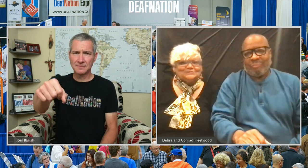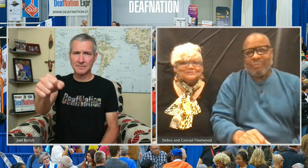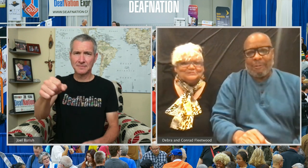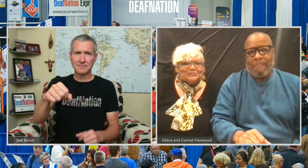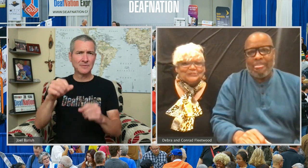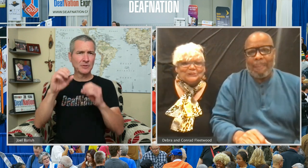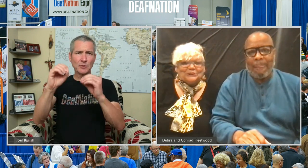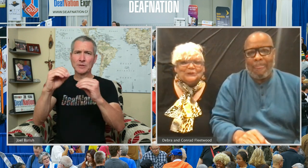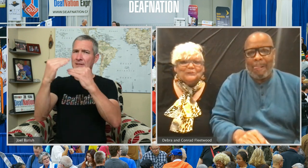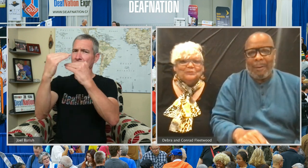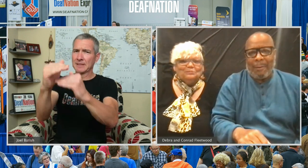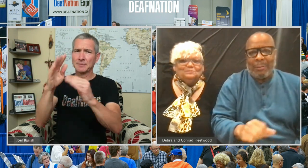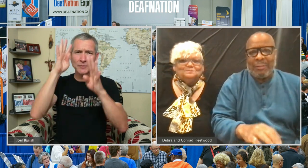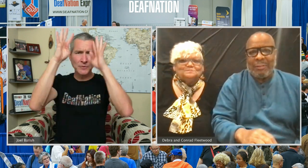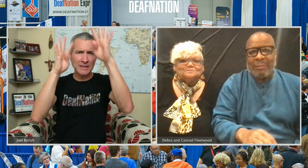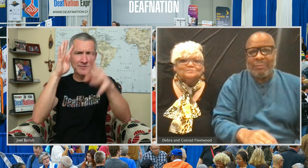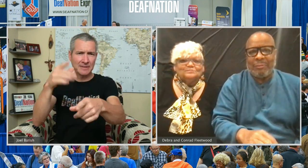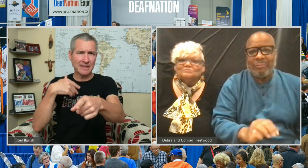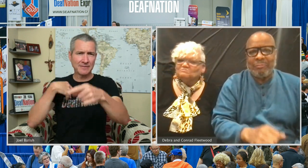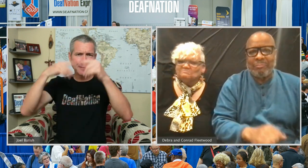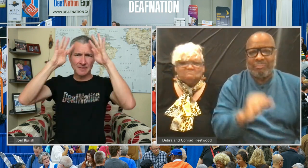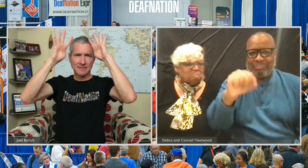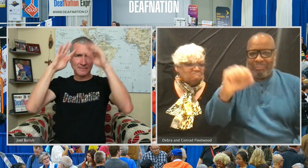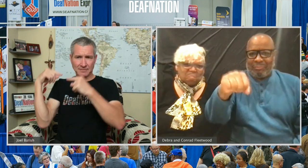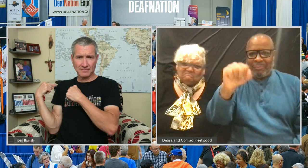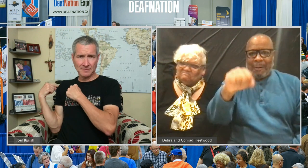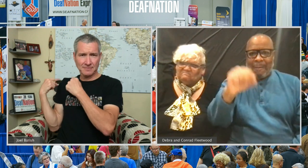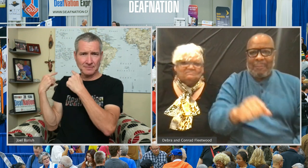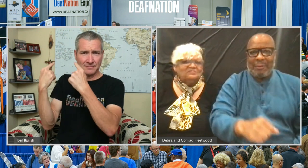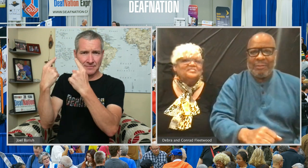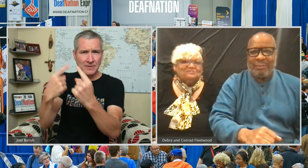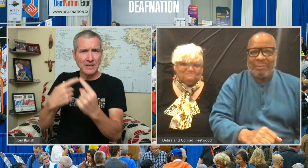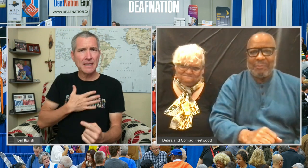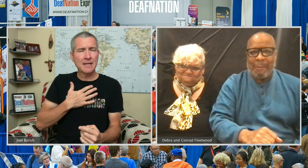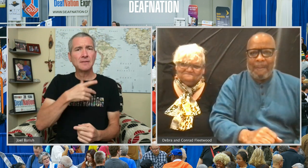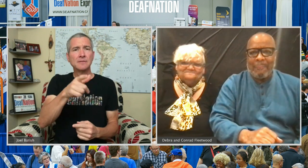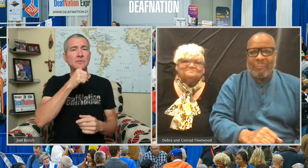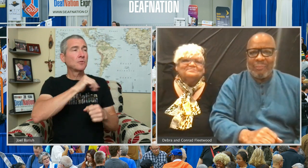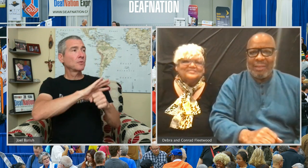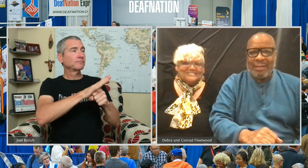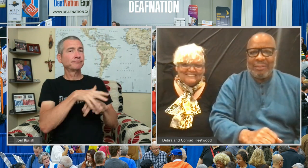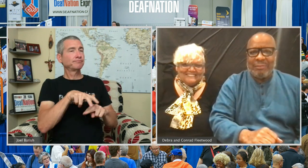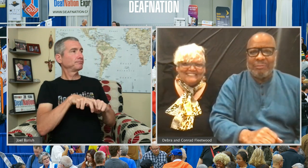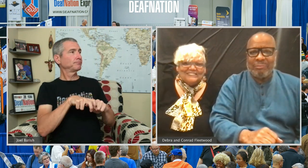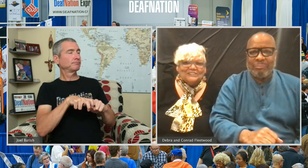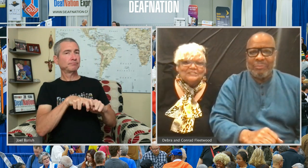Yeah. No limits to your creativity. You’ve been keeping creative over time. I’m glad that when COVID hit, you didn’t just sit around.